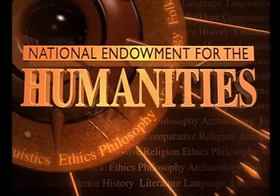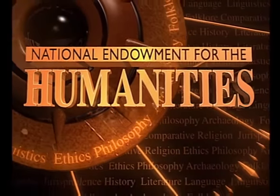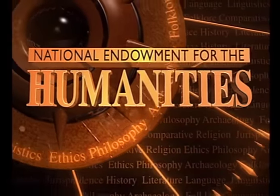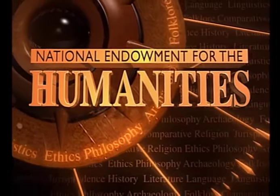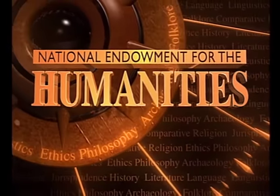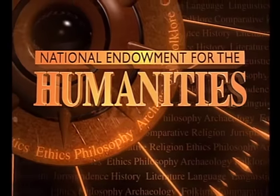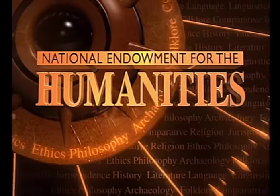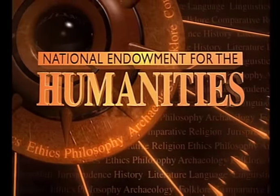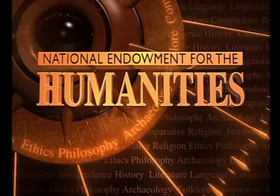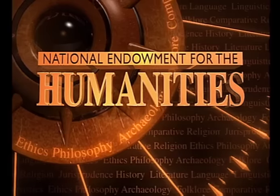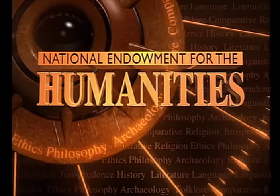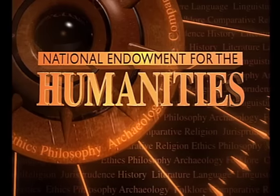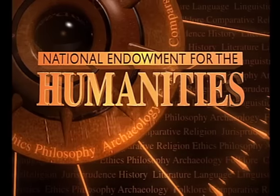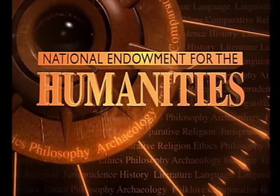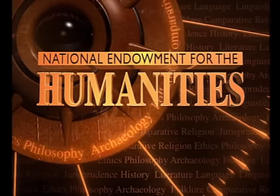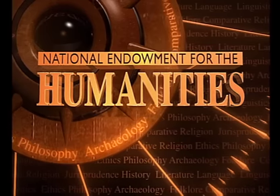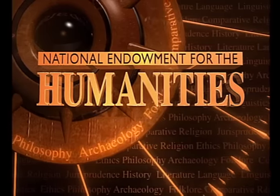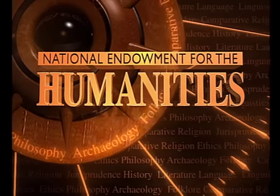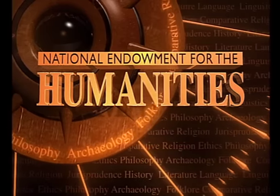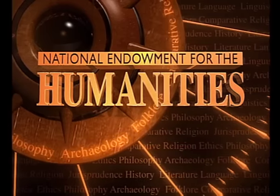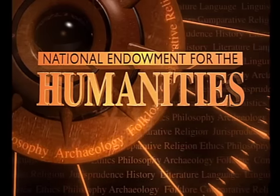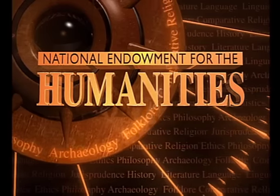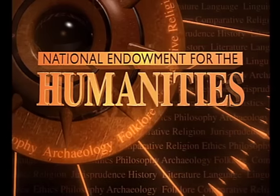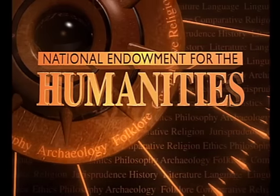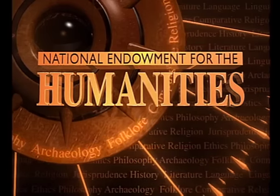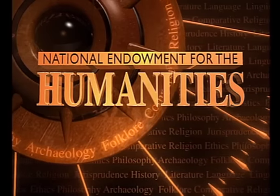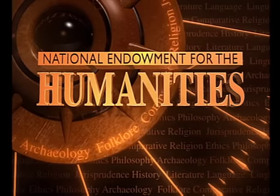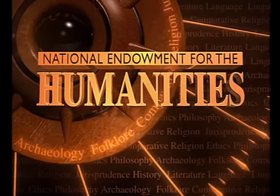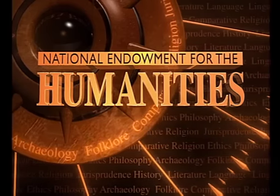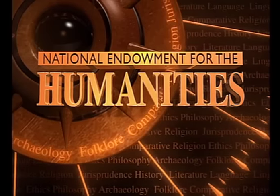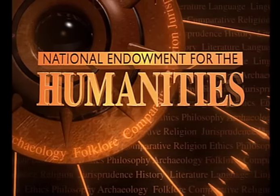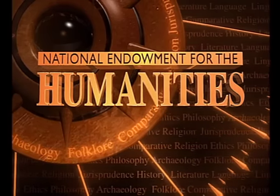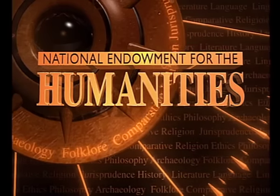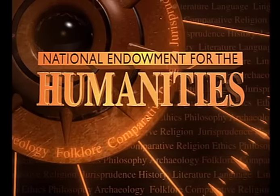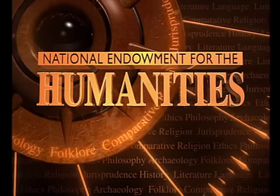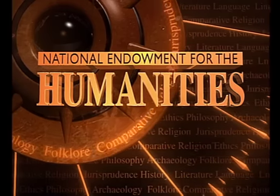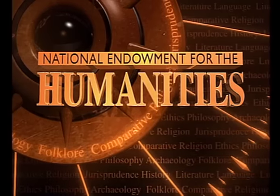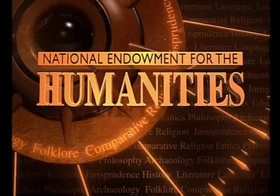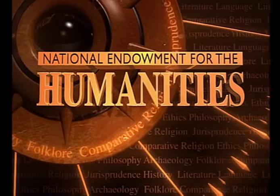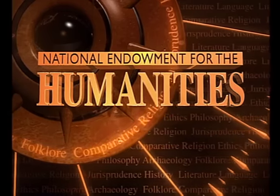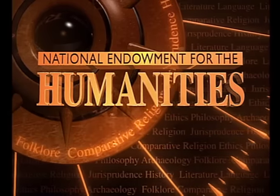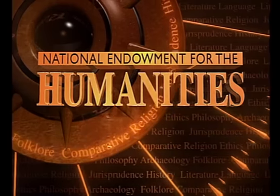for more than 30 years of who we were, who we are, and who we will be.